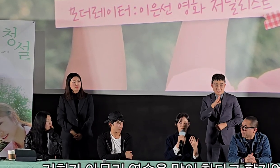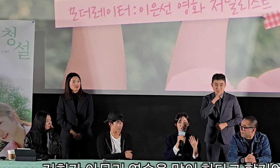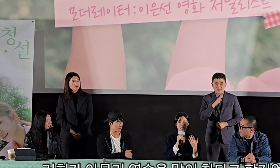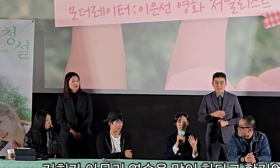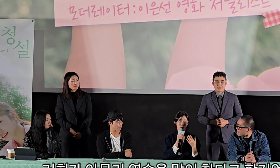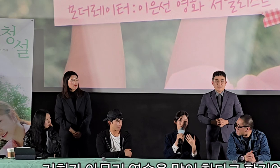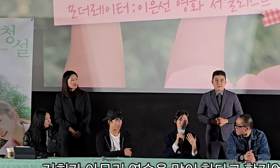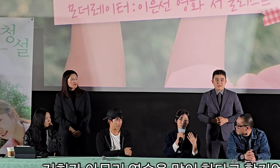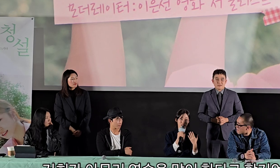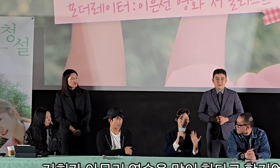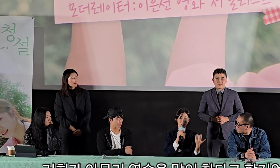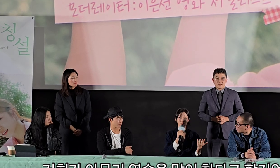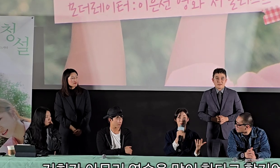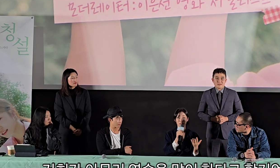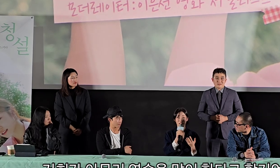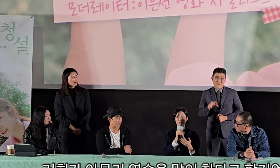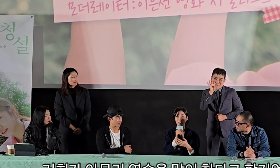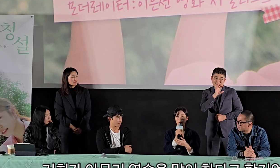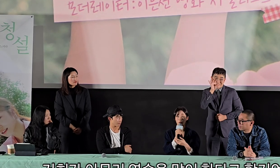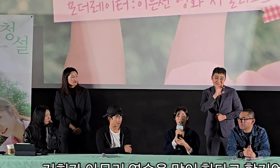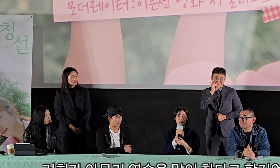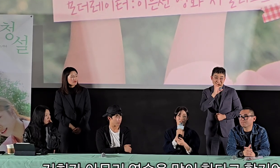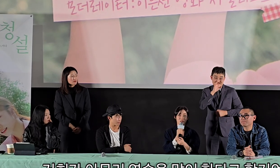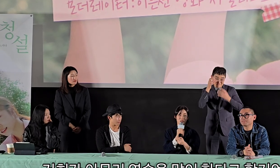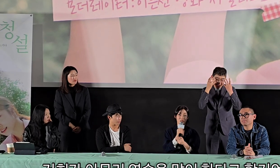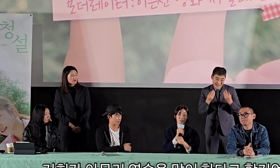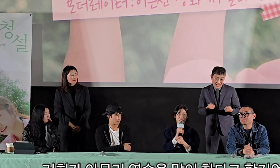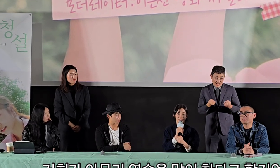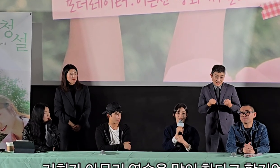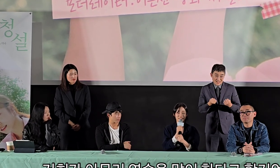since you are watching us well,